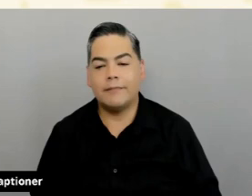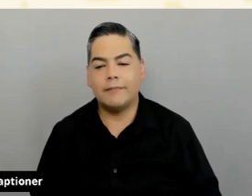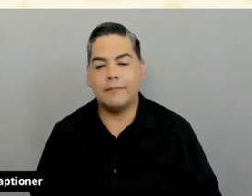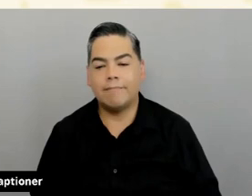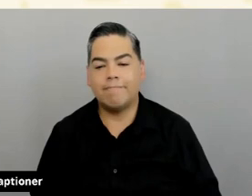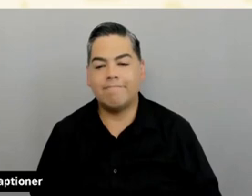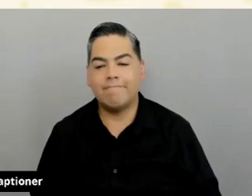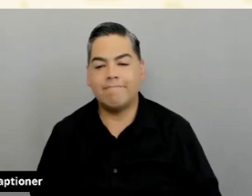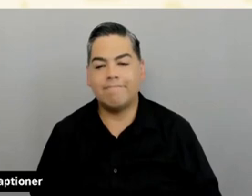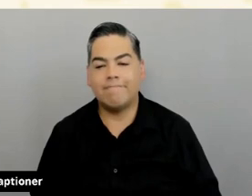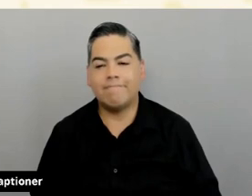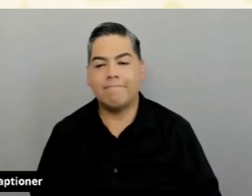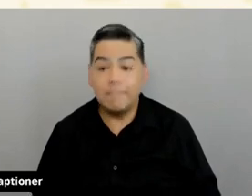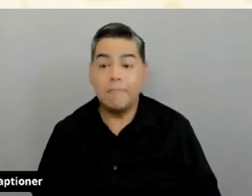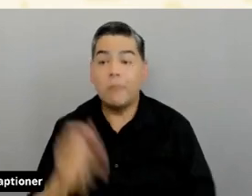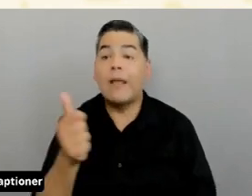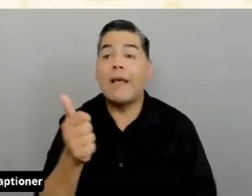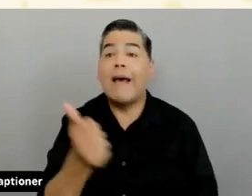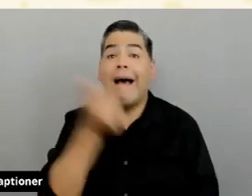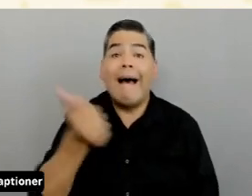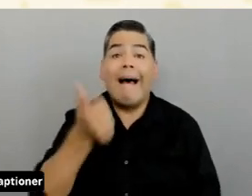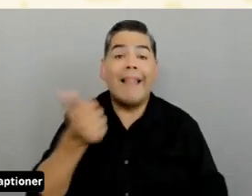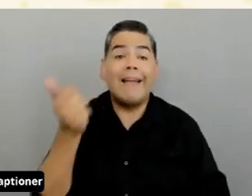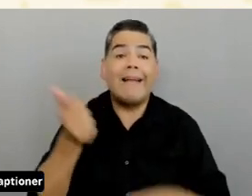is the pattern library.